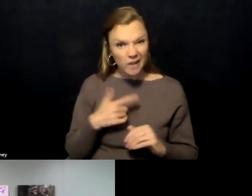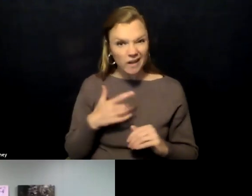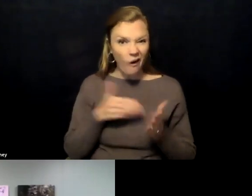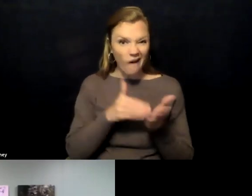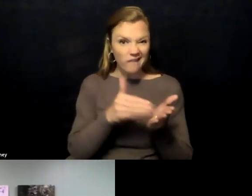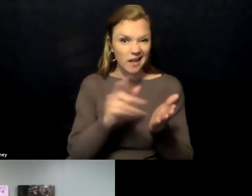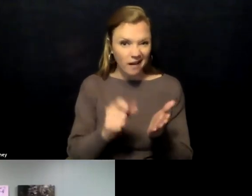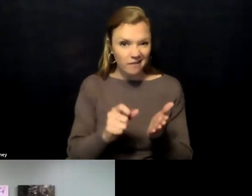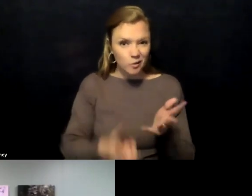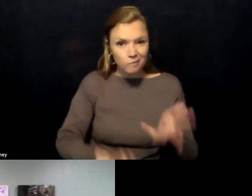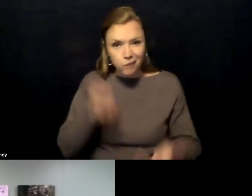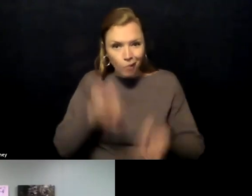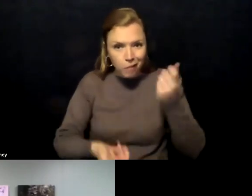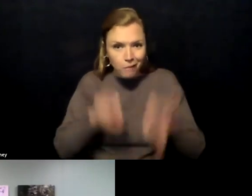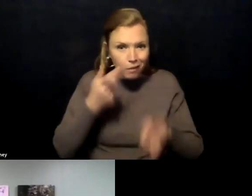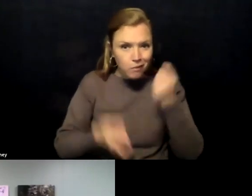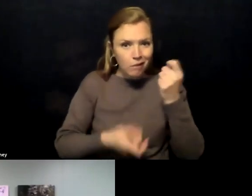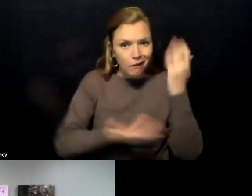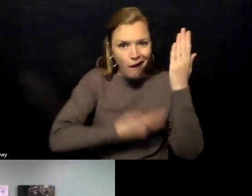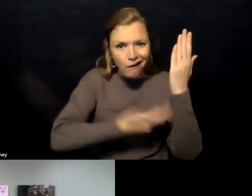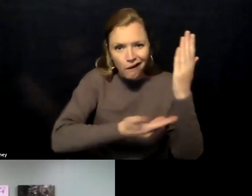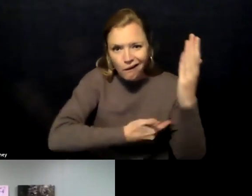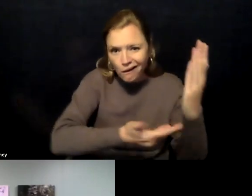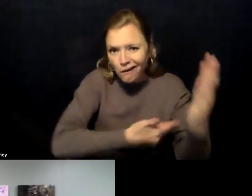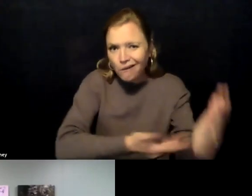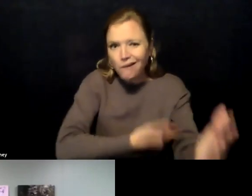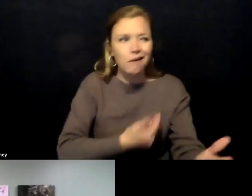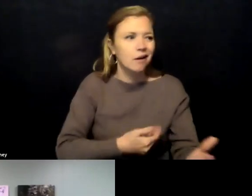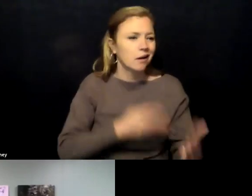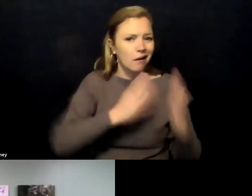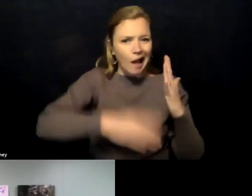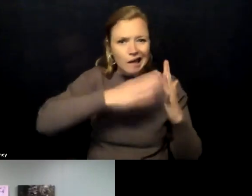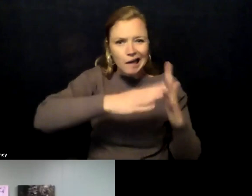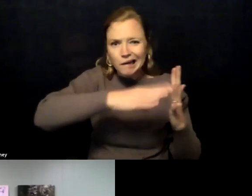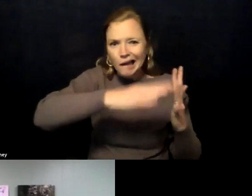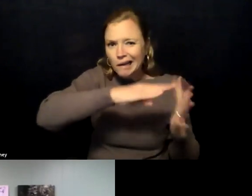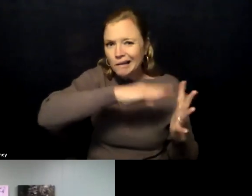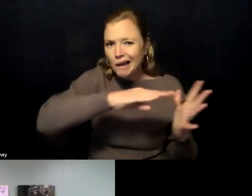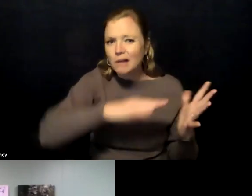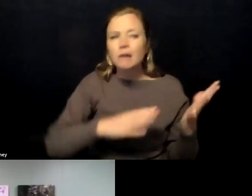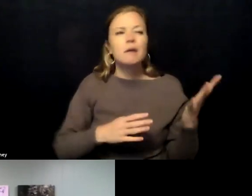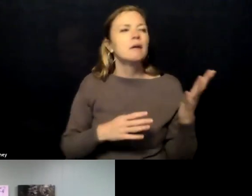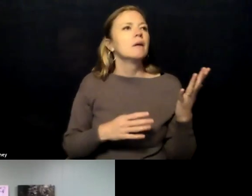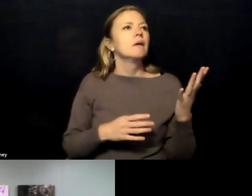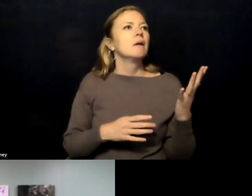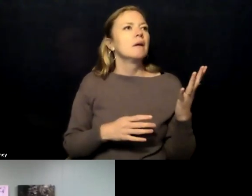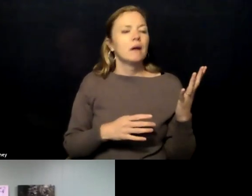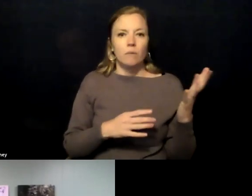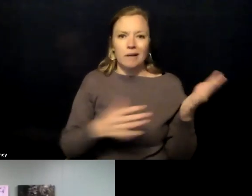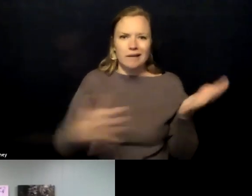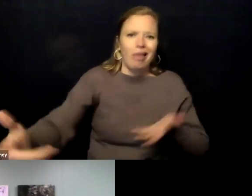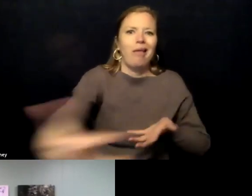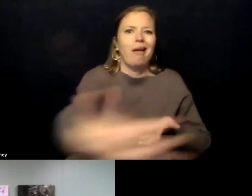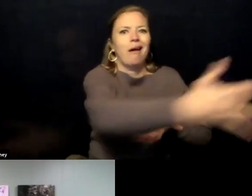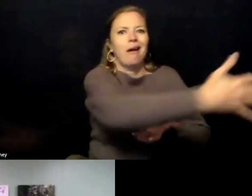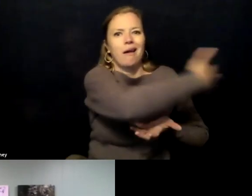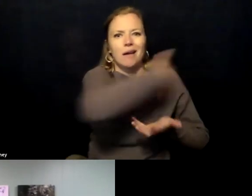it all goes into one area and then we collect it, and then bring it up to another area, put in big compost piles